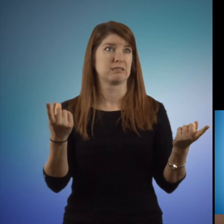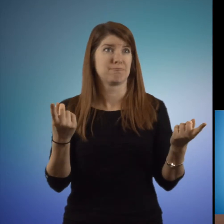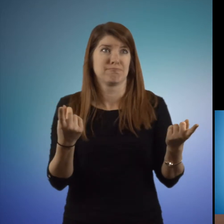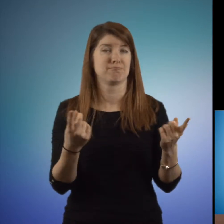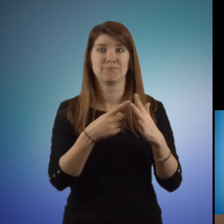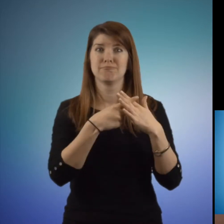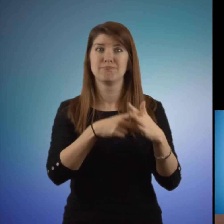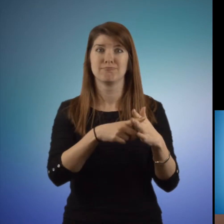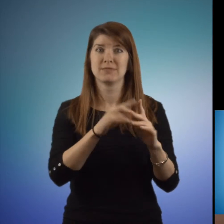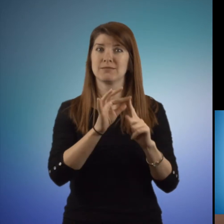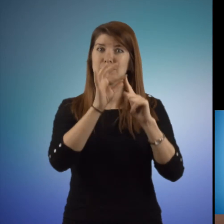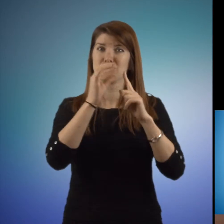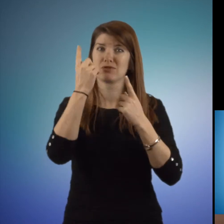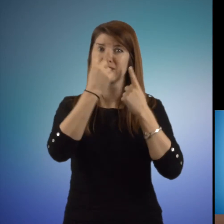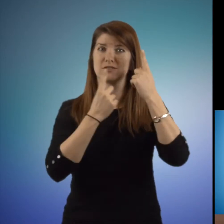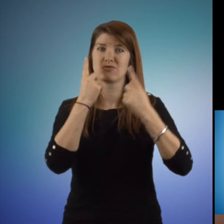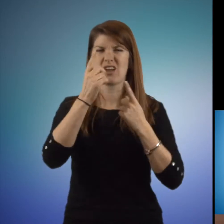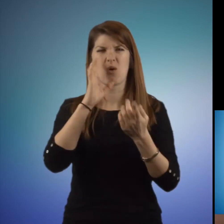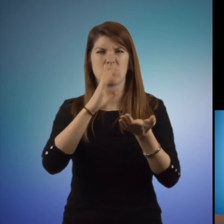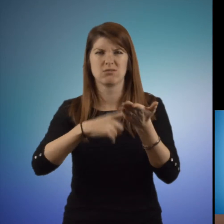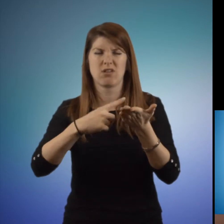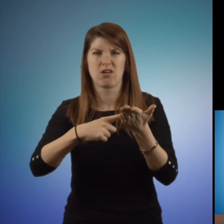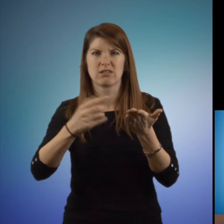of special considerations, which I'll talk about shortly.